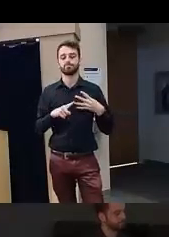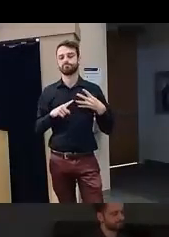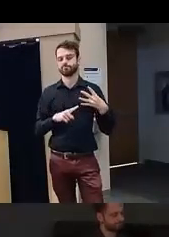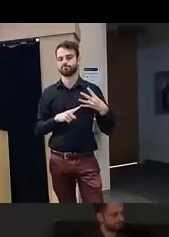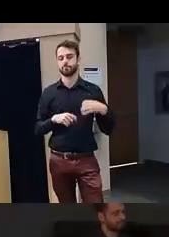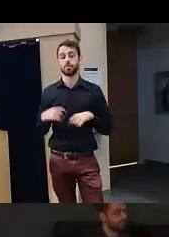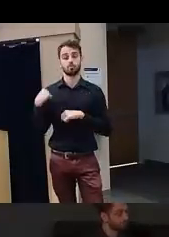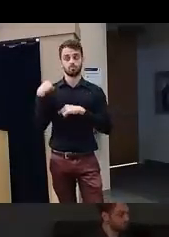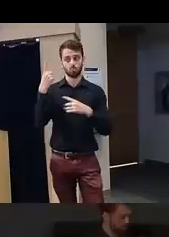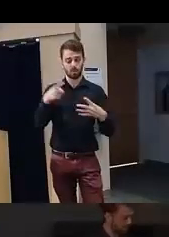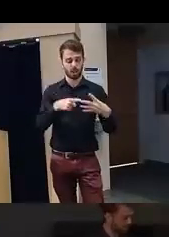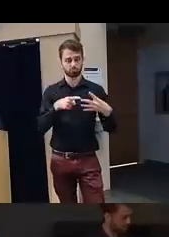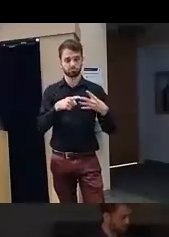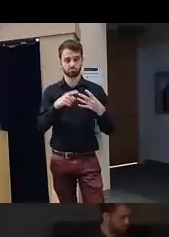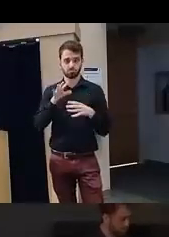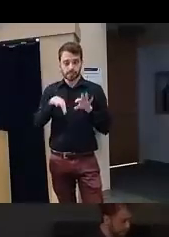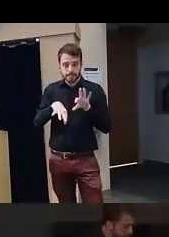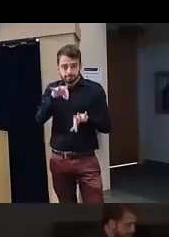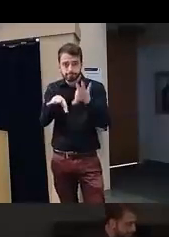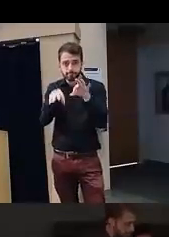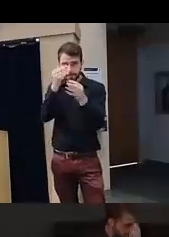outside of our department and here's a video